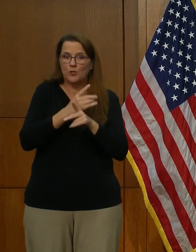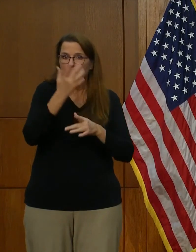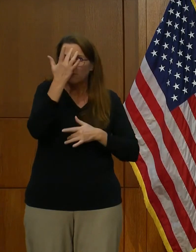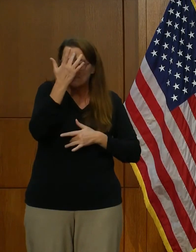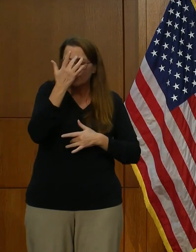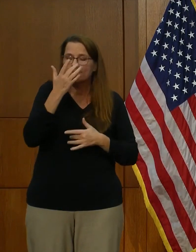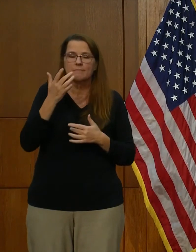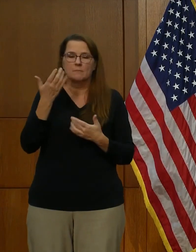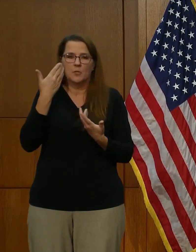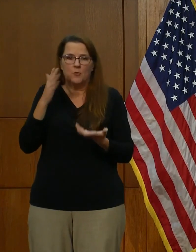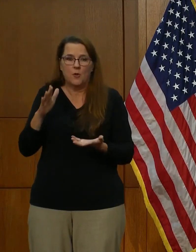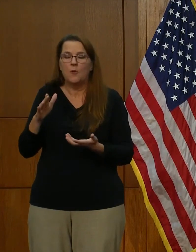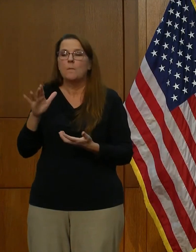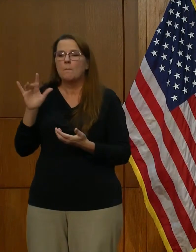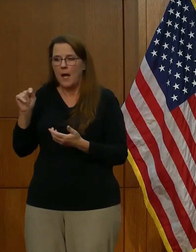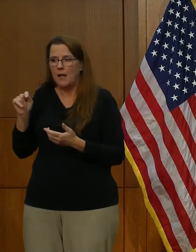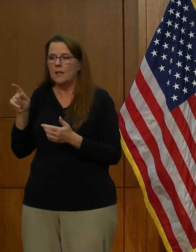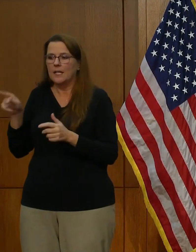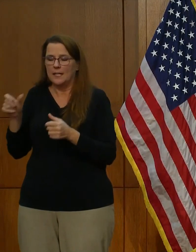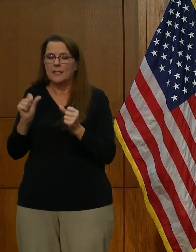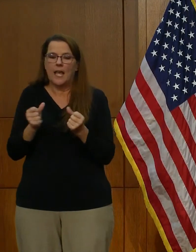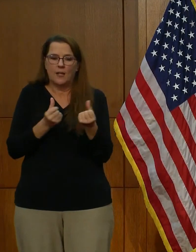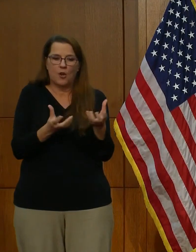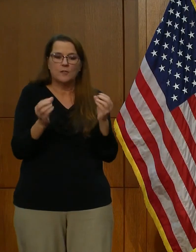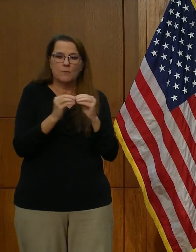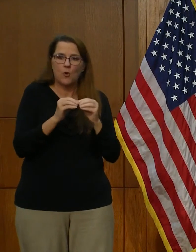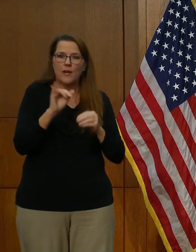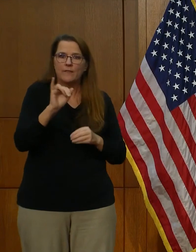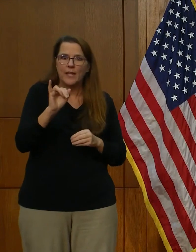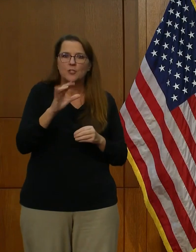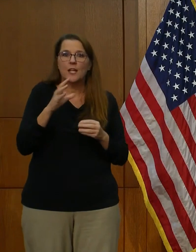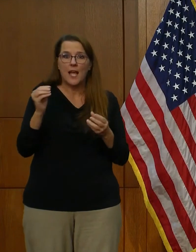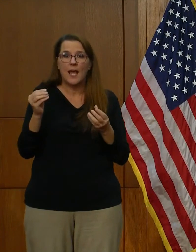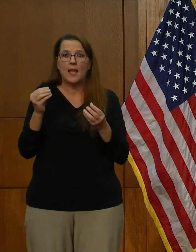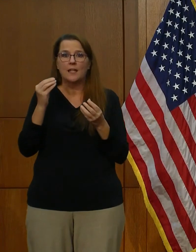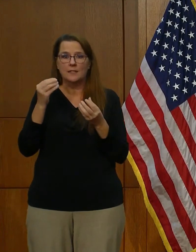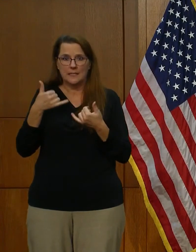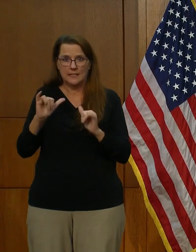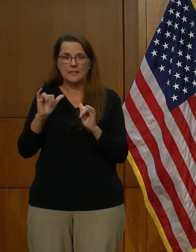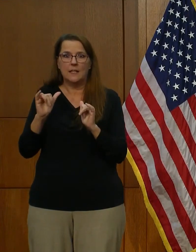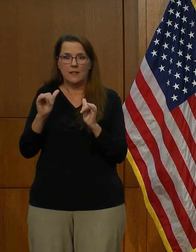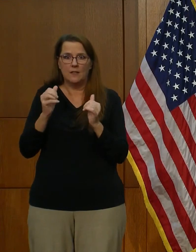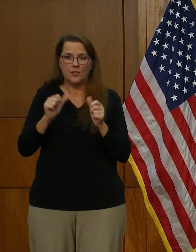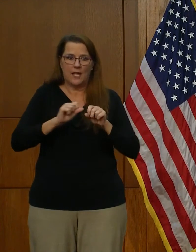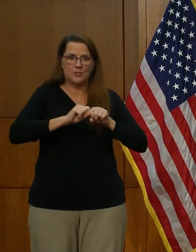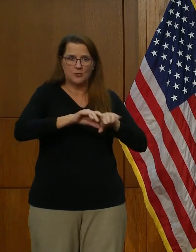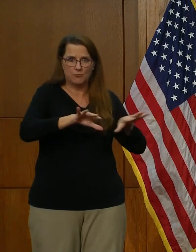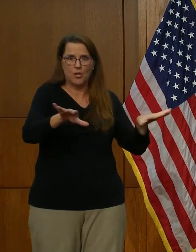WE DO WANT TO. WE DO KNOW THAT THEY ARE MORE INFECTIOUS AND